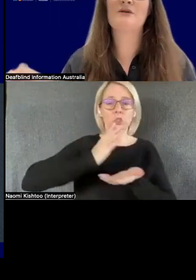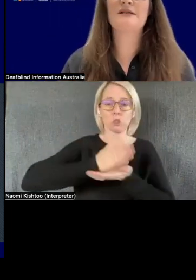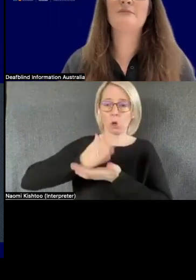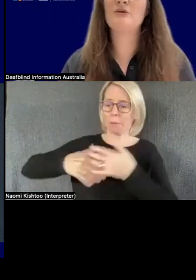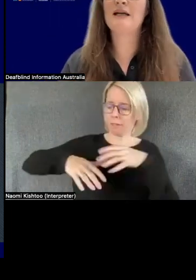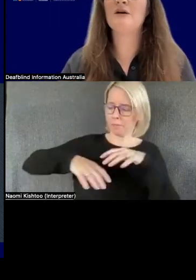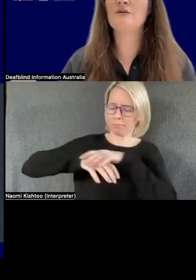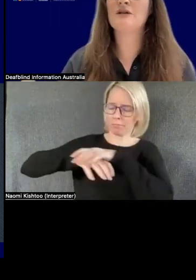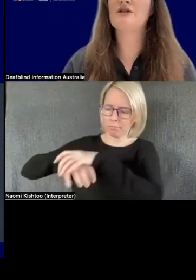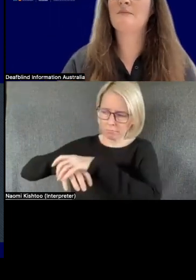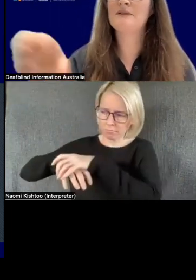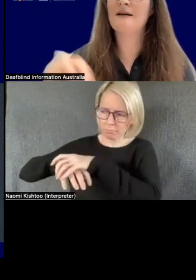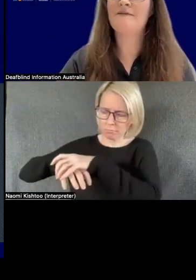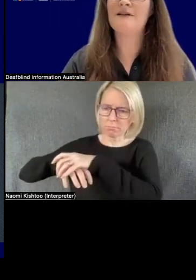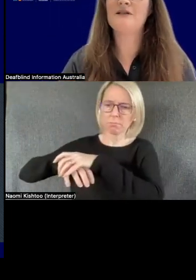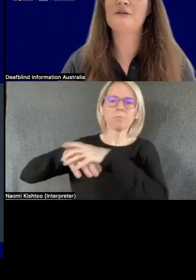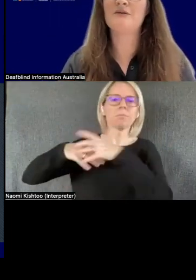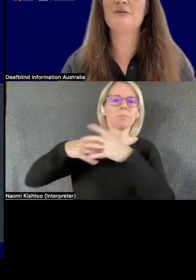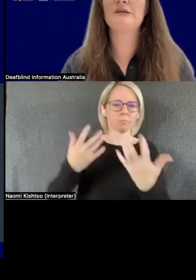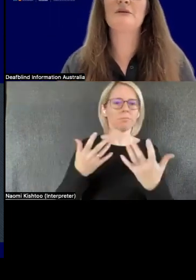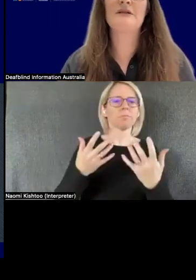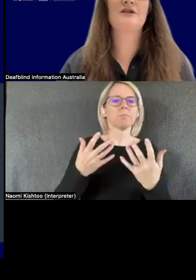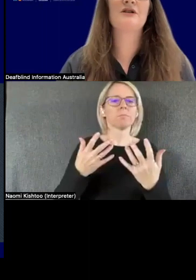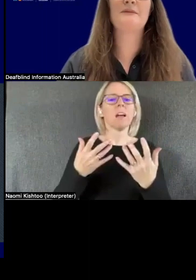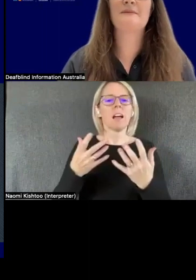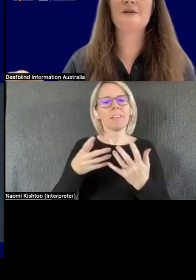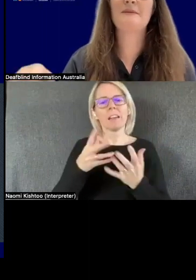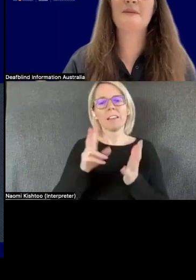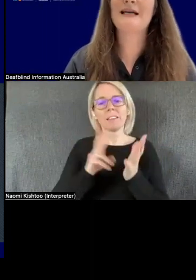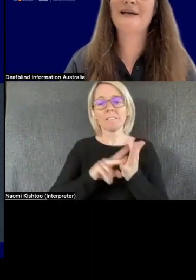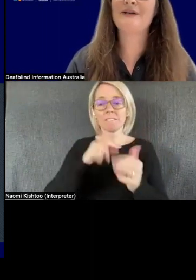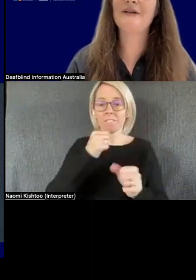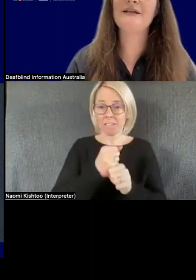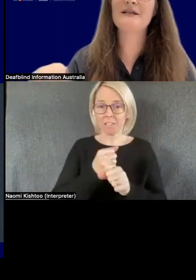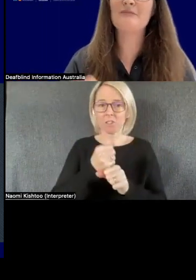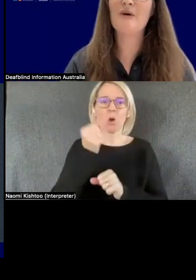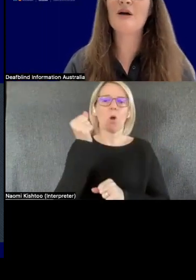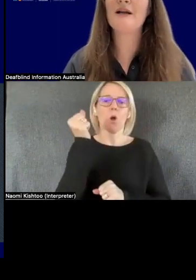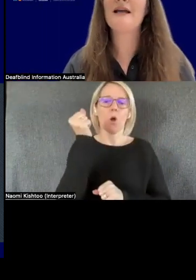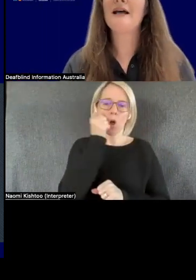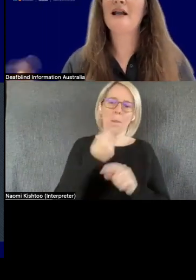which was putting all the chopped up vegetables or the chopped up sweet potato into the pot, and I